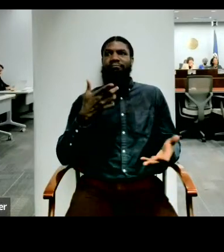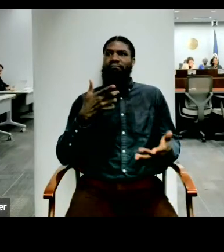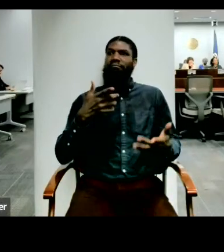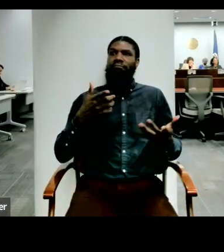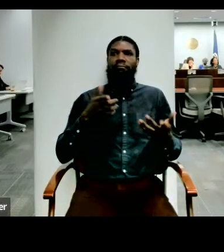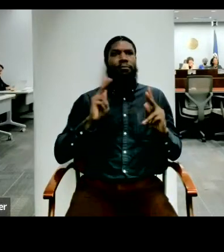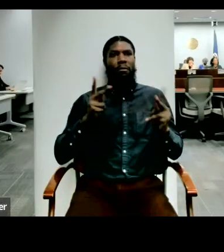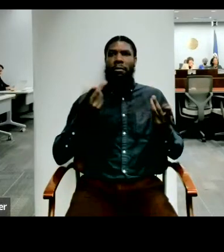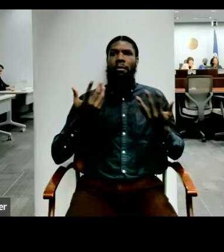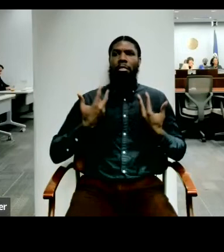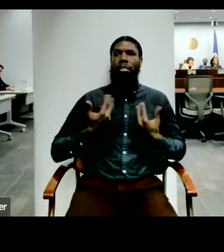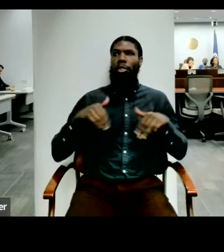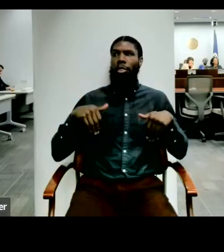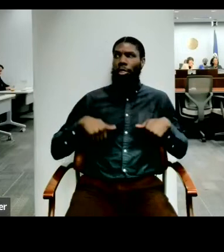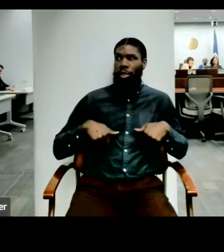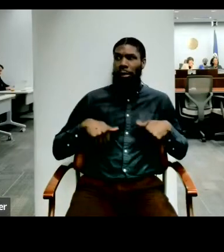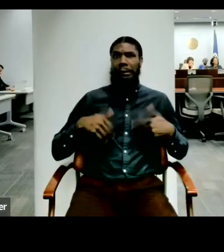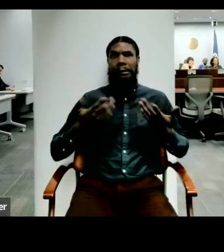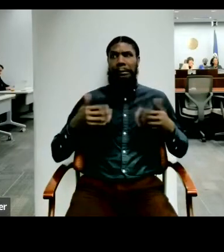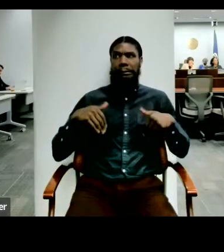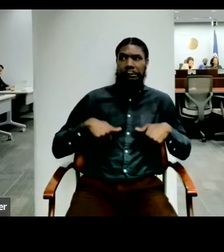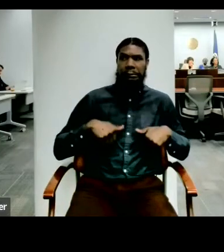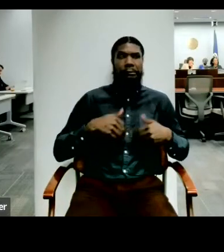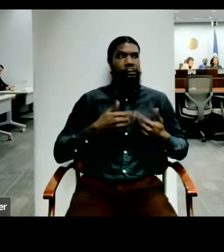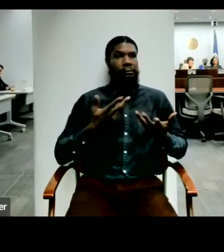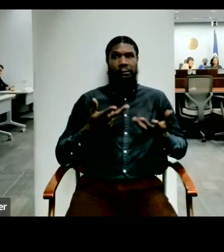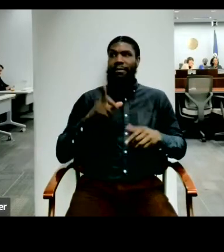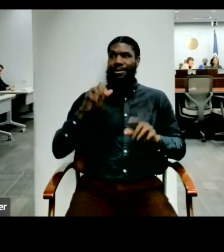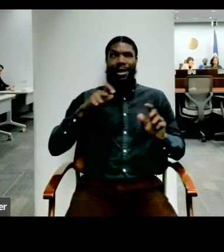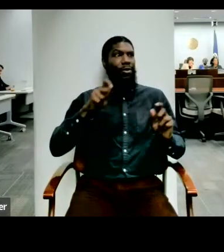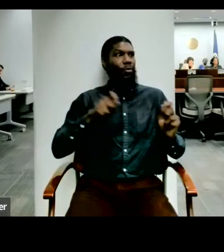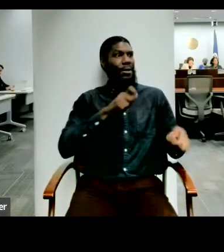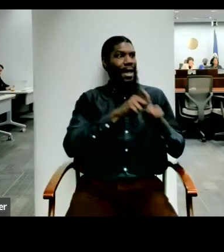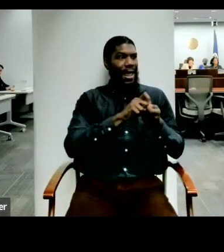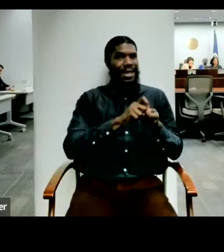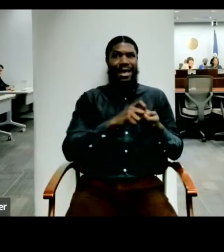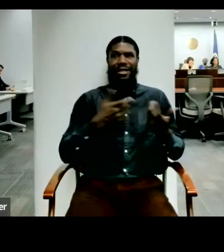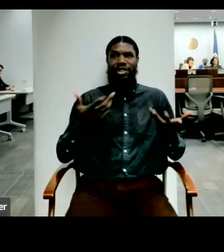their rights and for their EEOC workers rights is retaliation. And for the EEOC